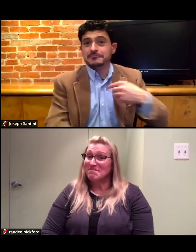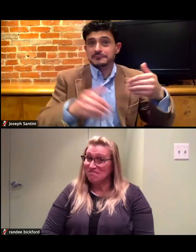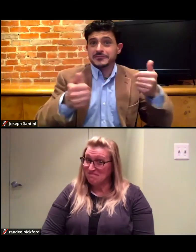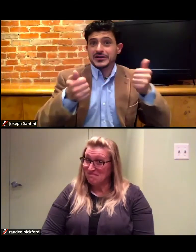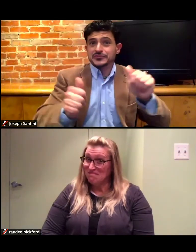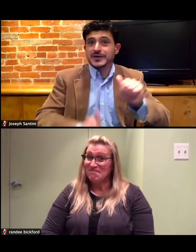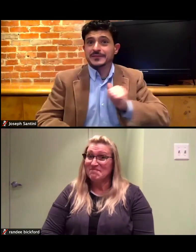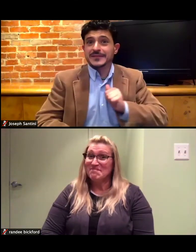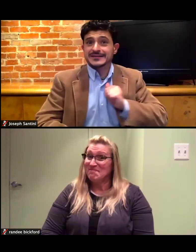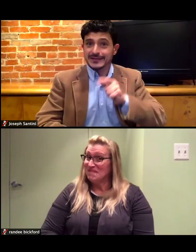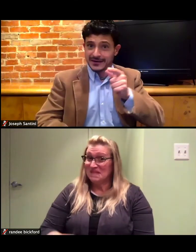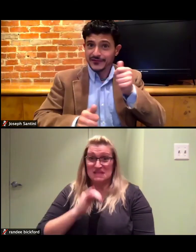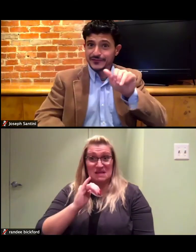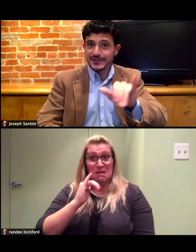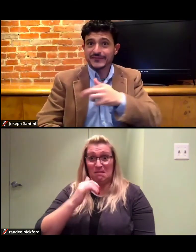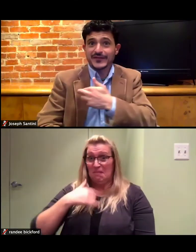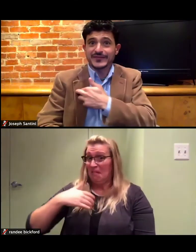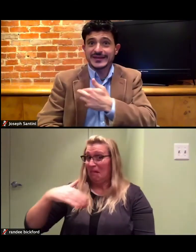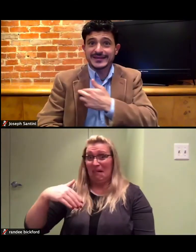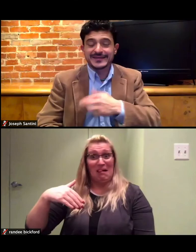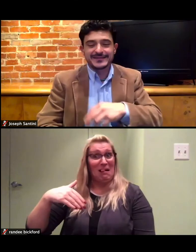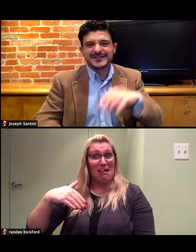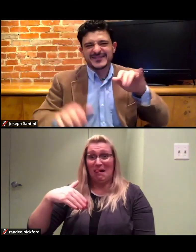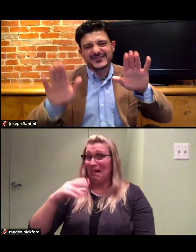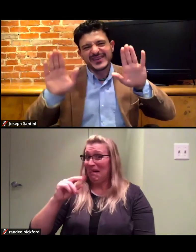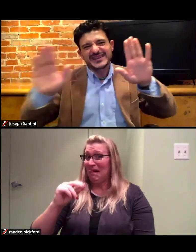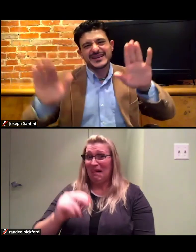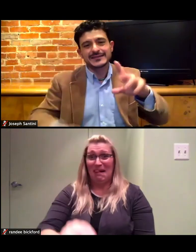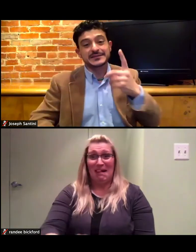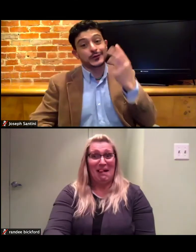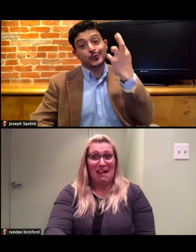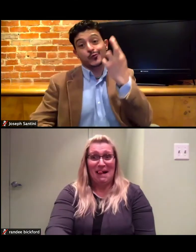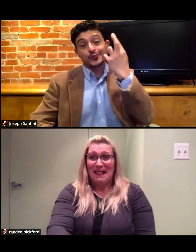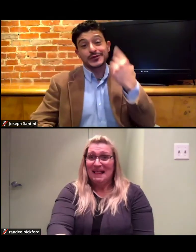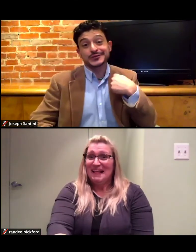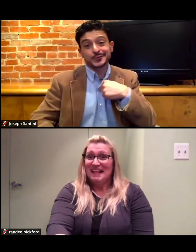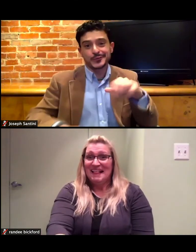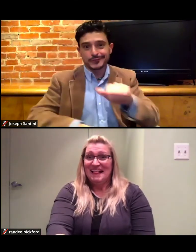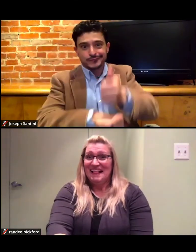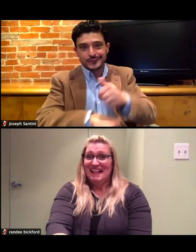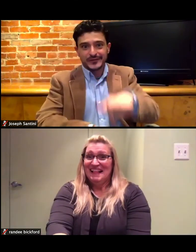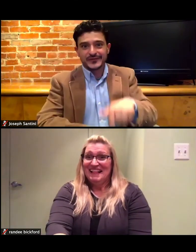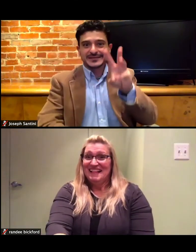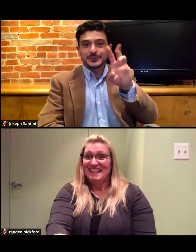I noticed another person talked about bankaroo.com I've never tried it myself, have you Randee? No, I haven't.